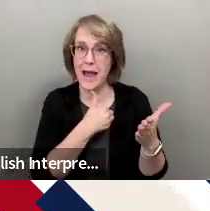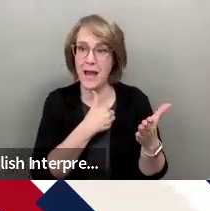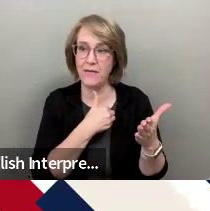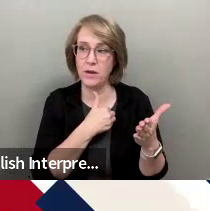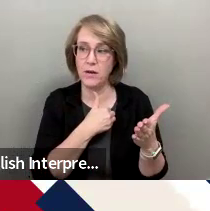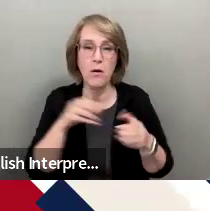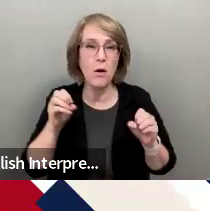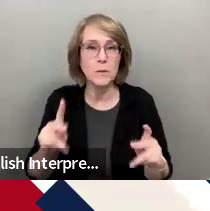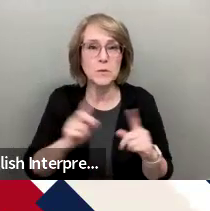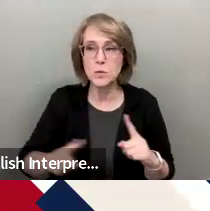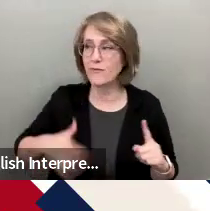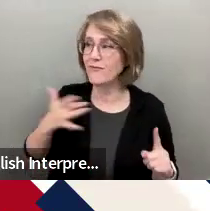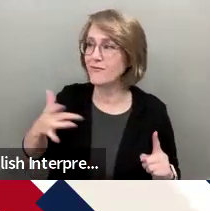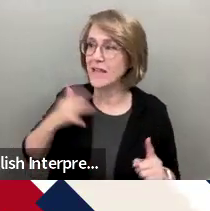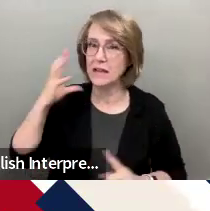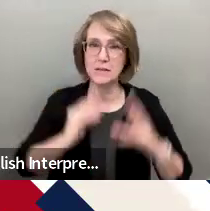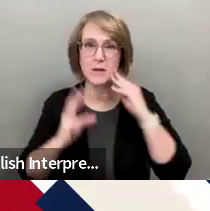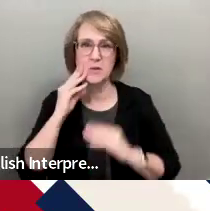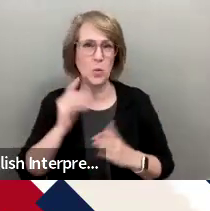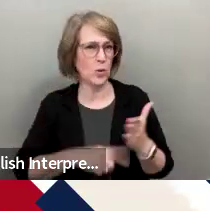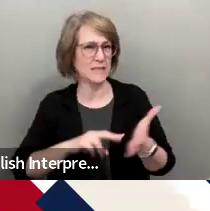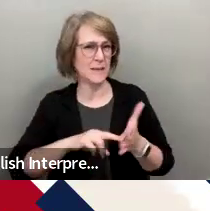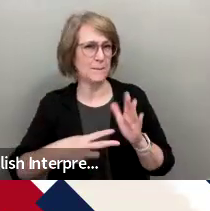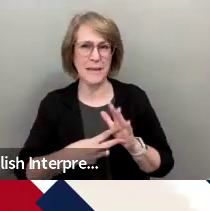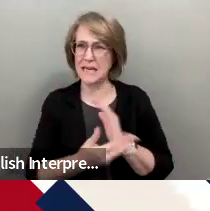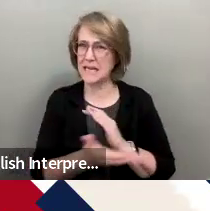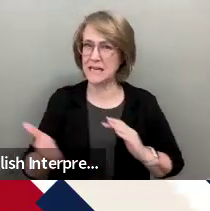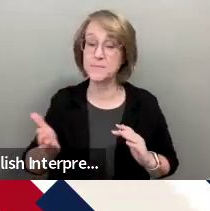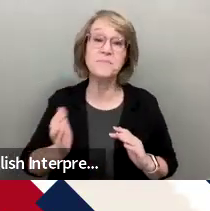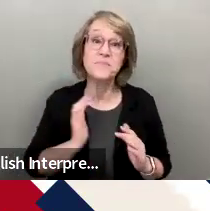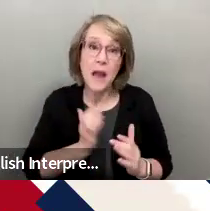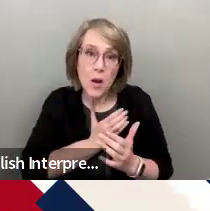IN THEIR TIME. AND WITH OUR SUPPORT AND MOTIVATION AND THAT RAPPORT THESE STUDENTS